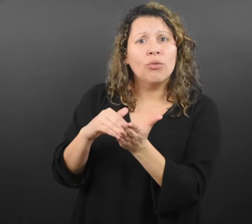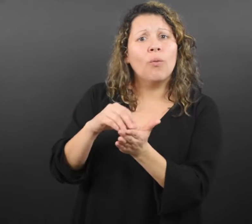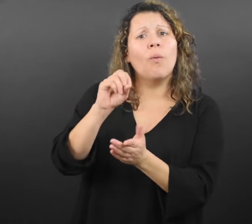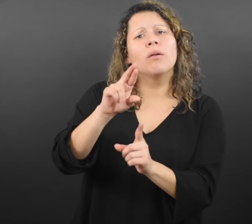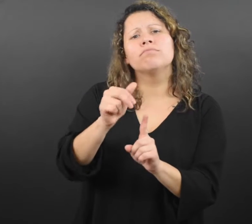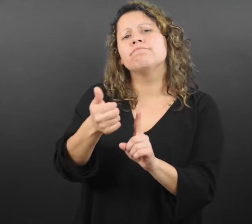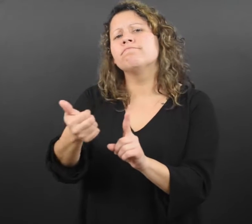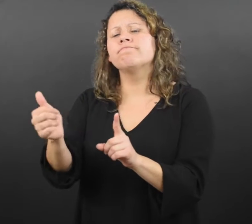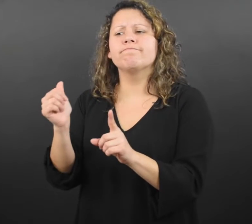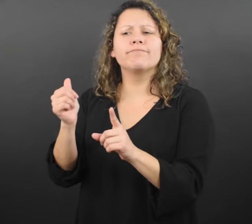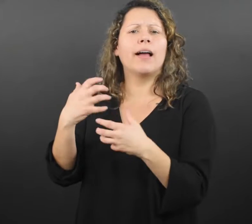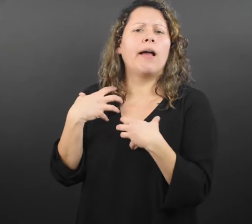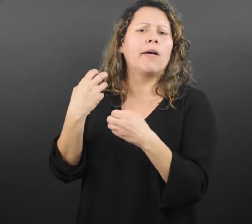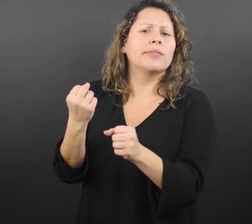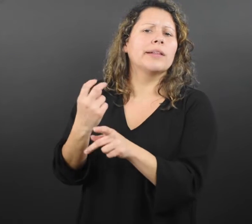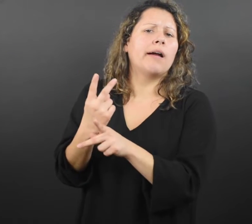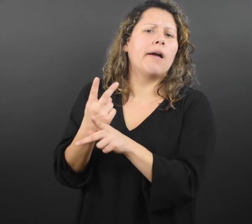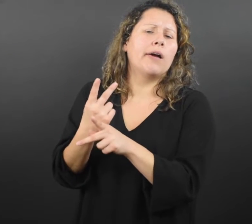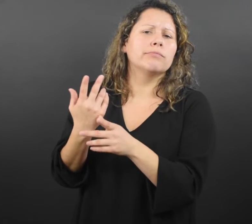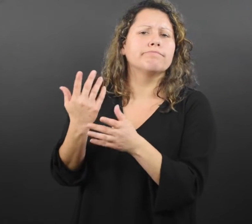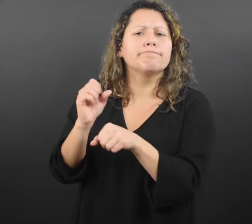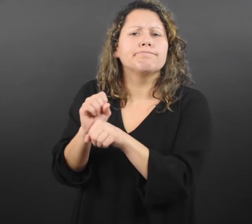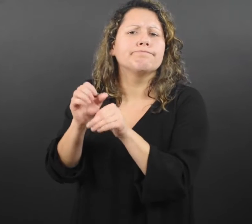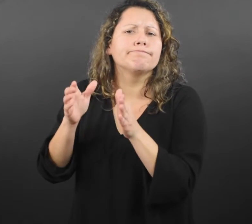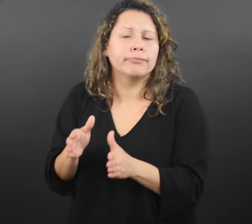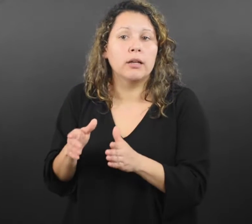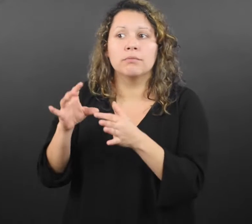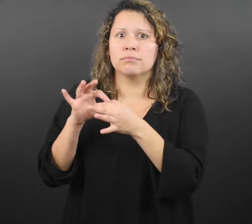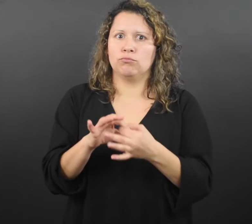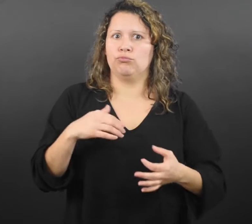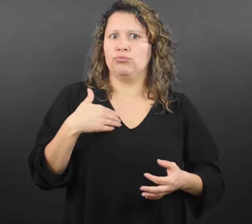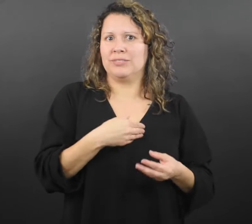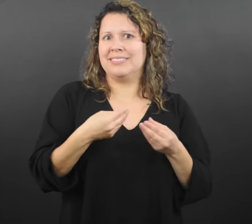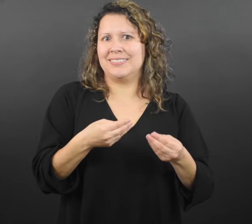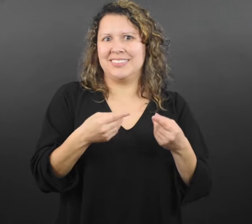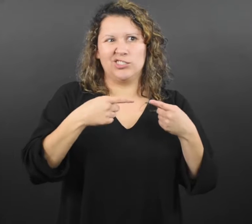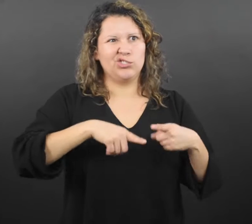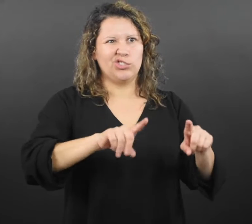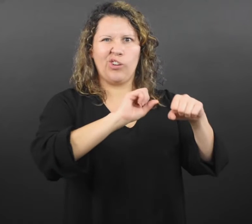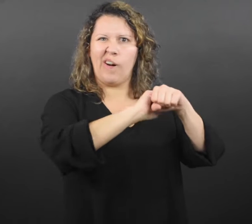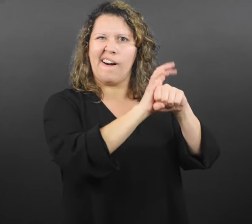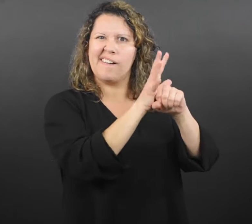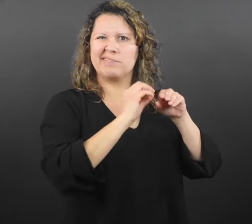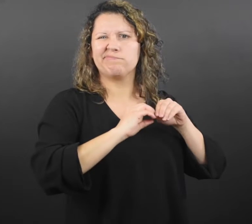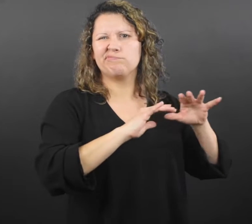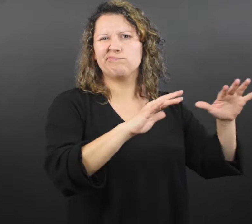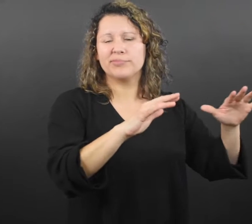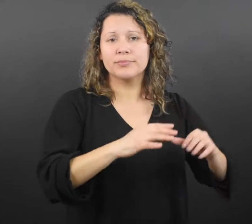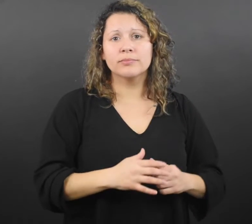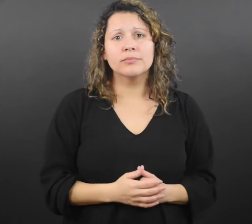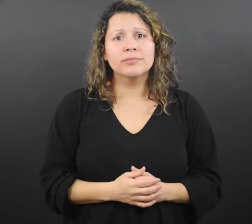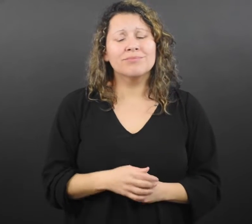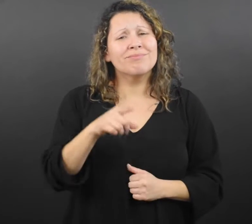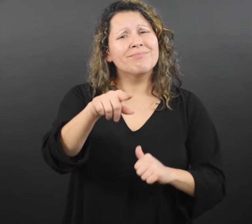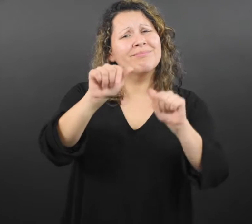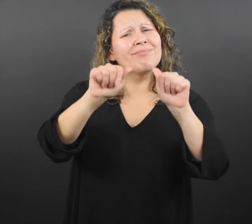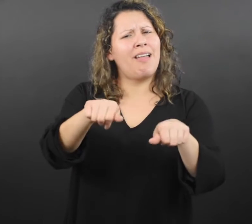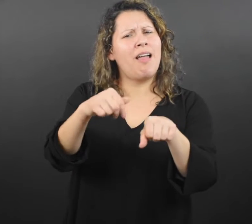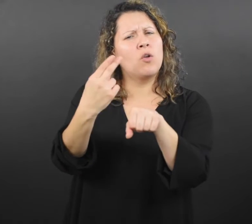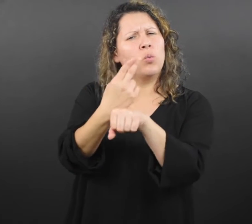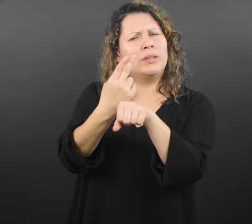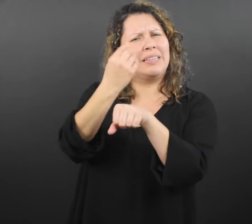provider about breastfeeding during the COVID-19 pandemic. You can use the information